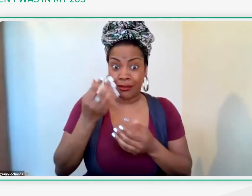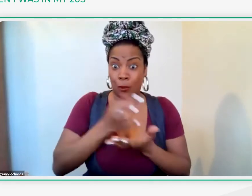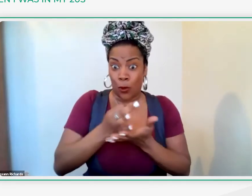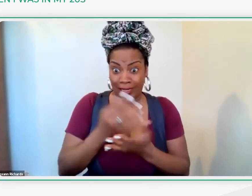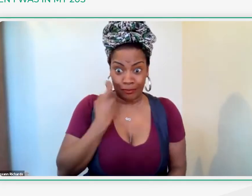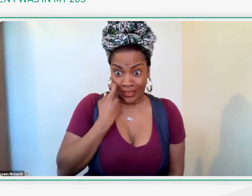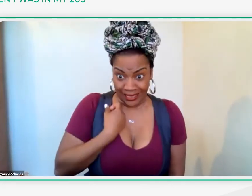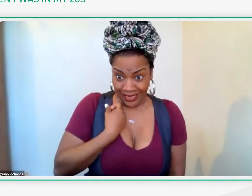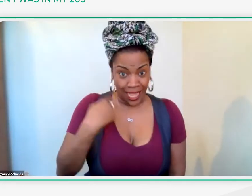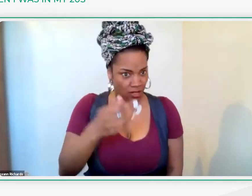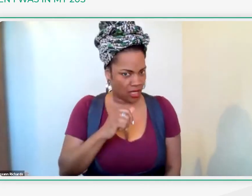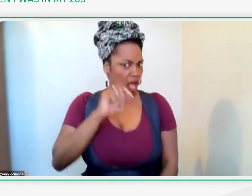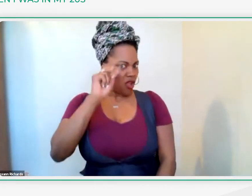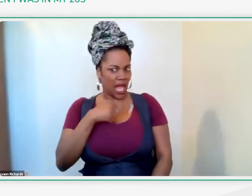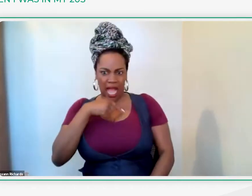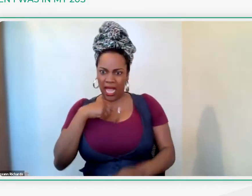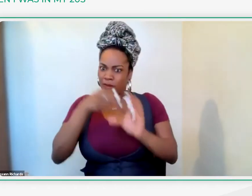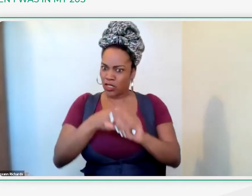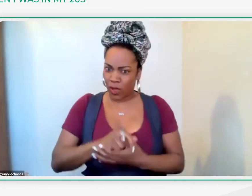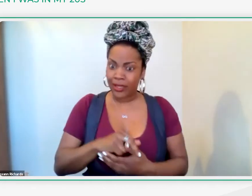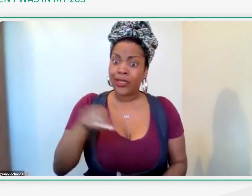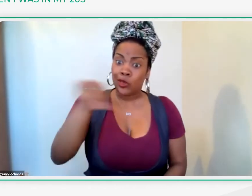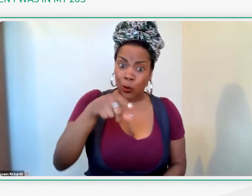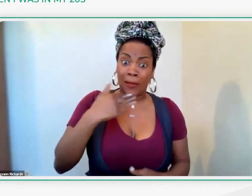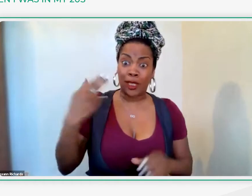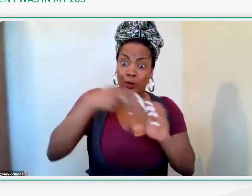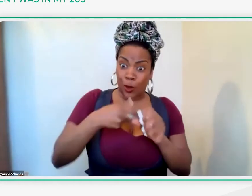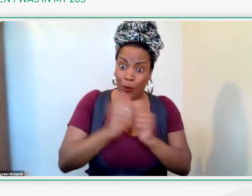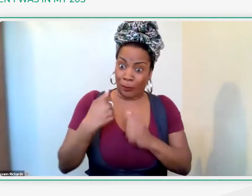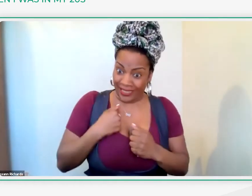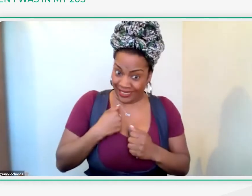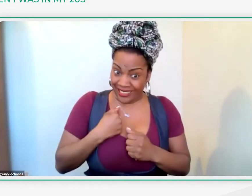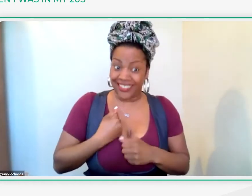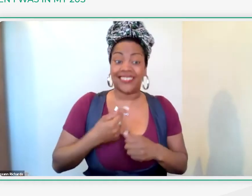I will say: I went ahead and bought myself some cryptocurrency because I'm getting involved